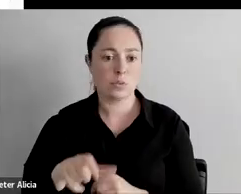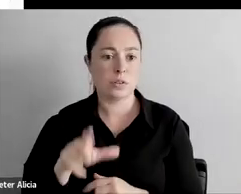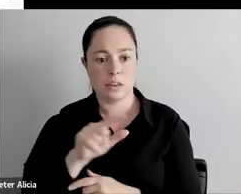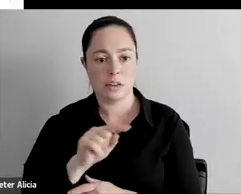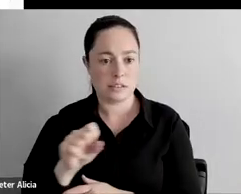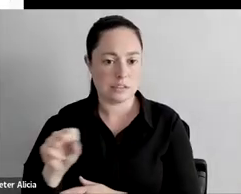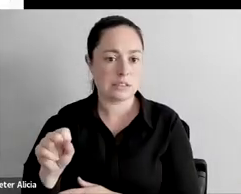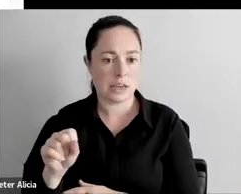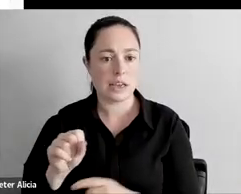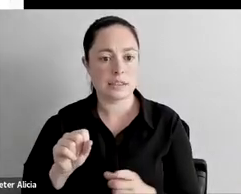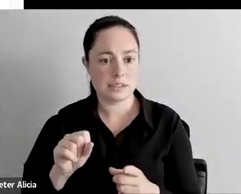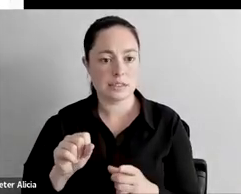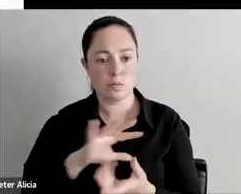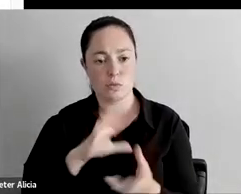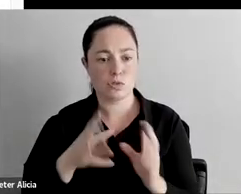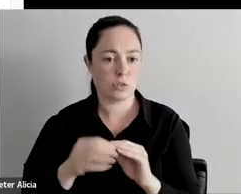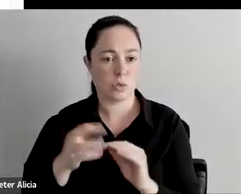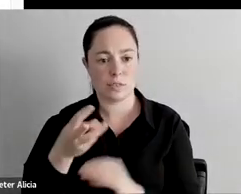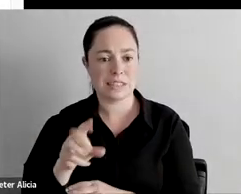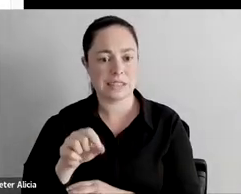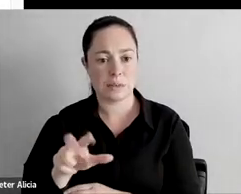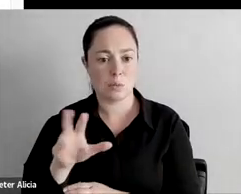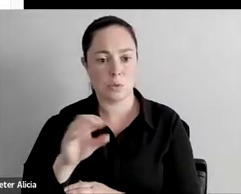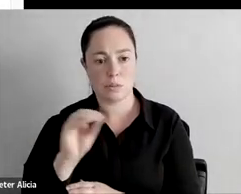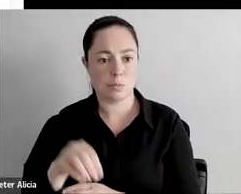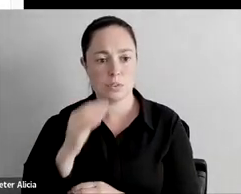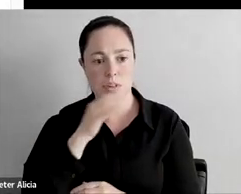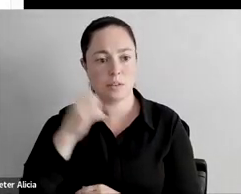which is about 16% of older adults in the state.